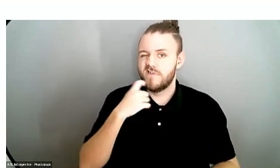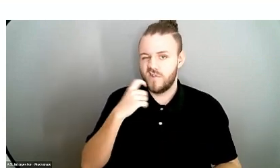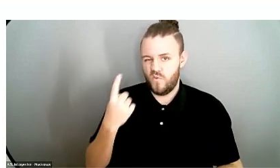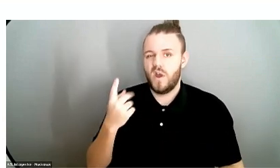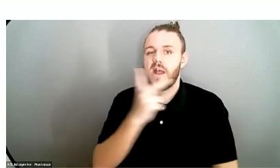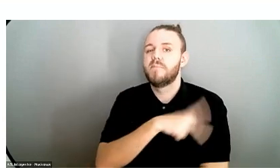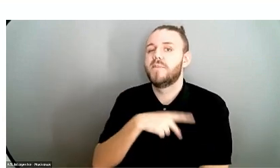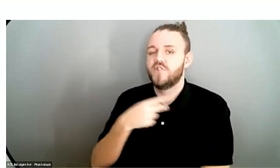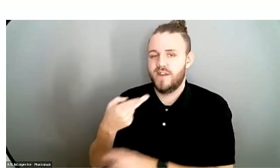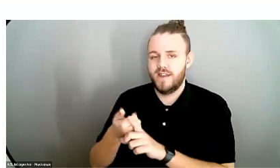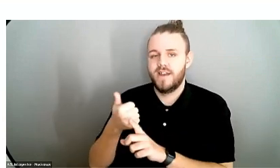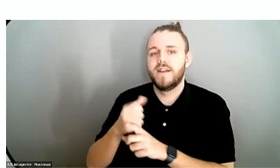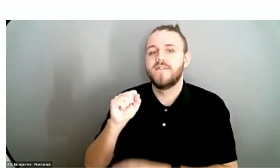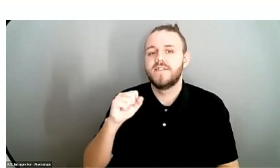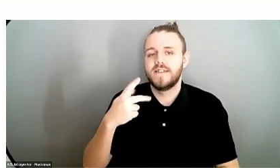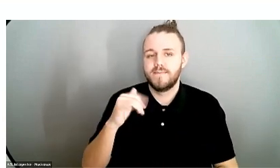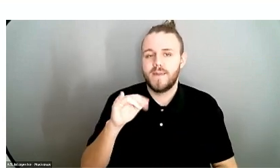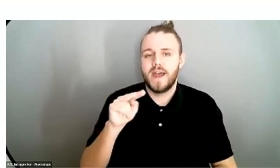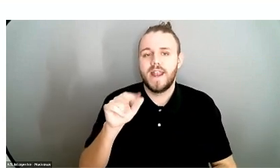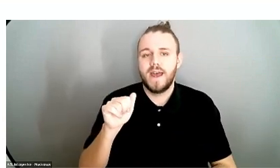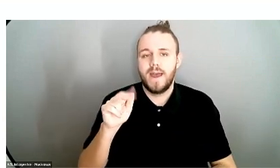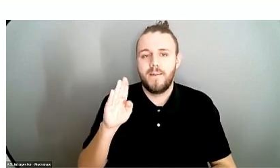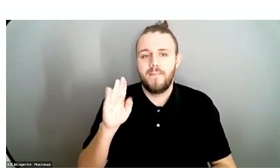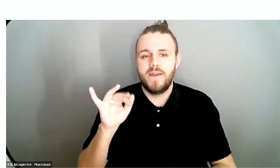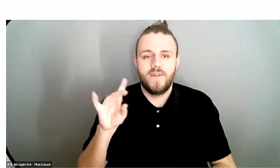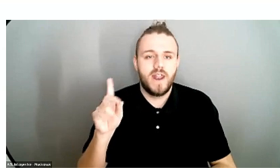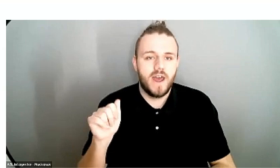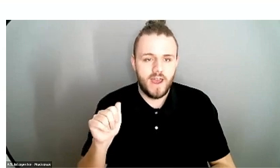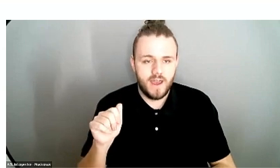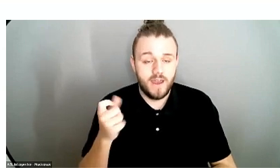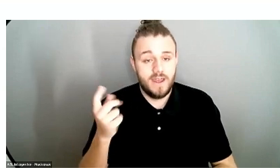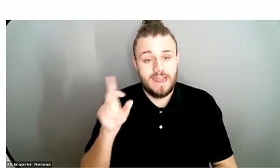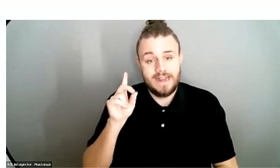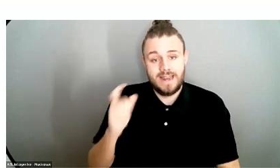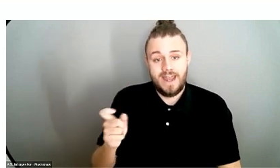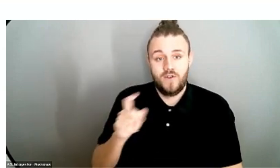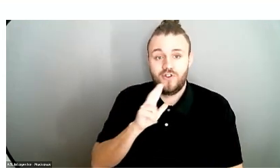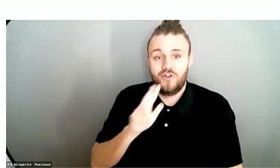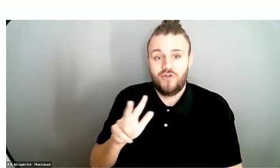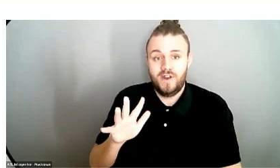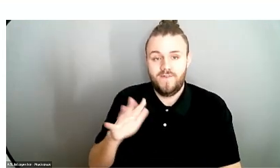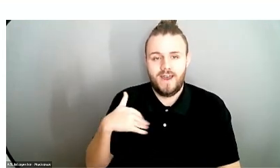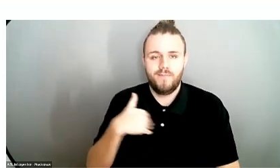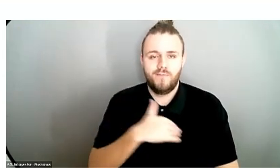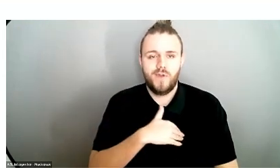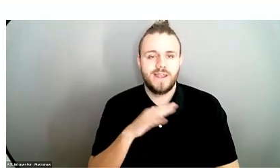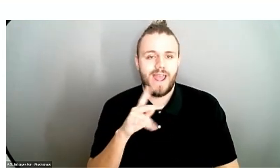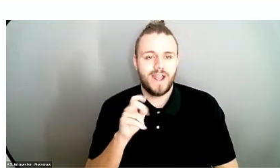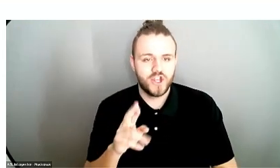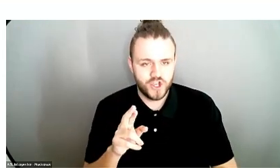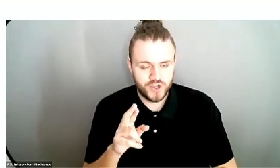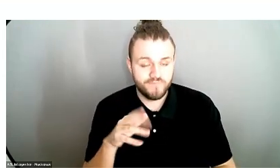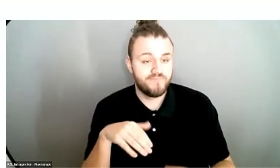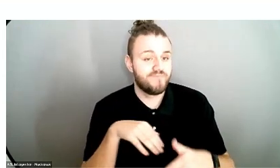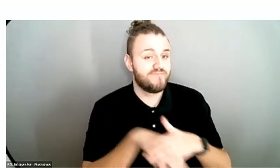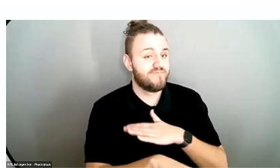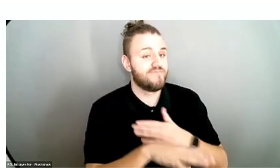who was diagnosed at age 35 with breast cancer. And when she went to the oncologist, she and her mother felt that they did